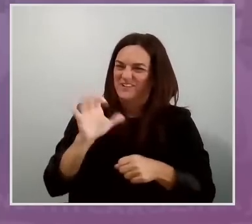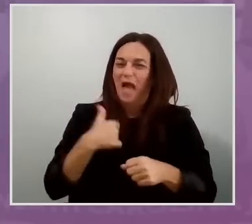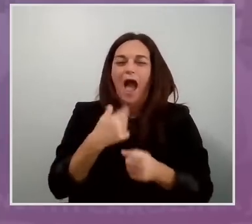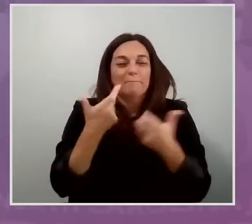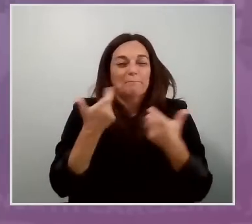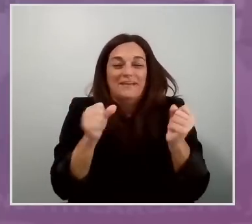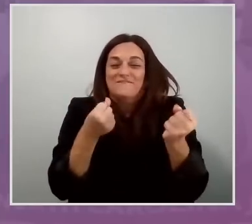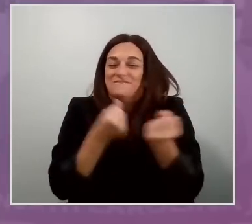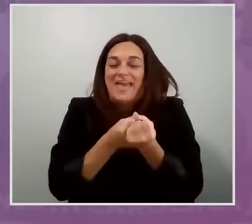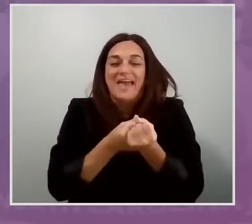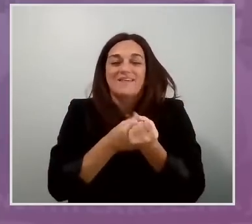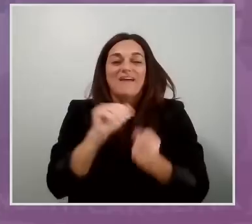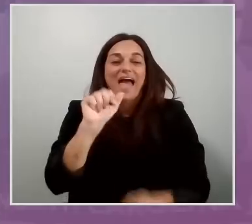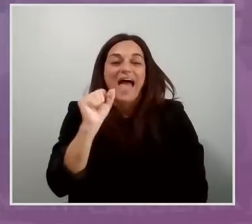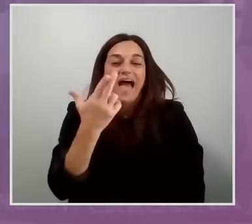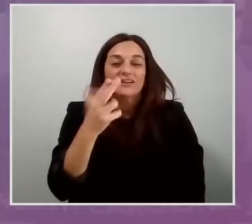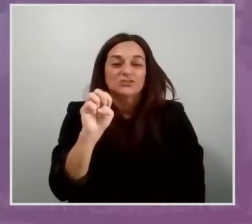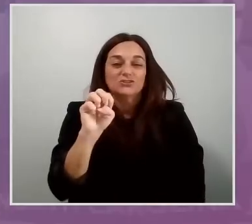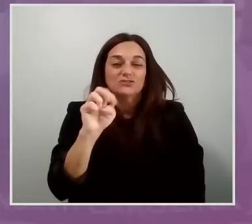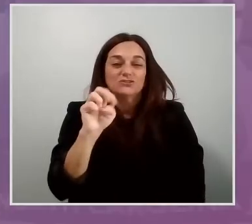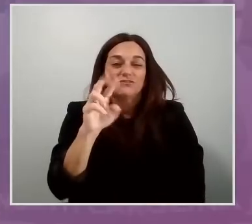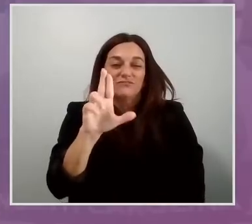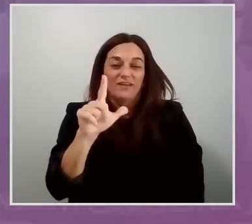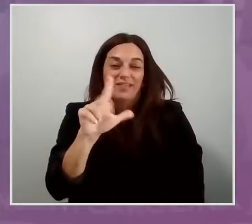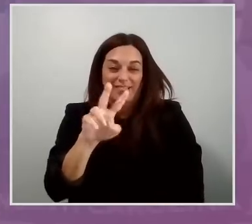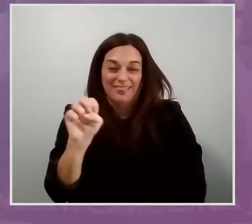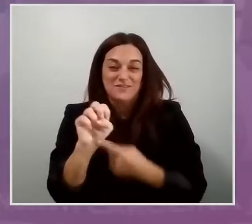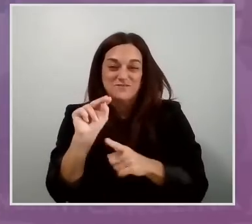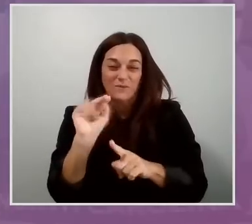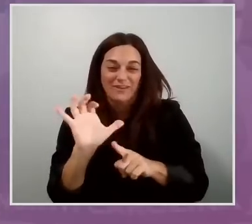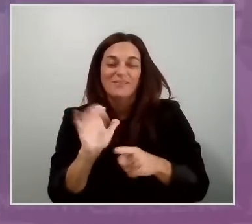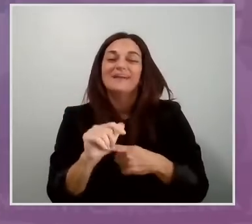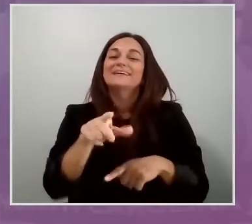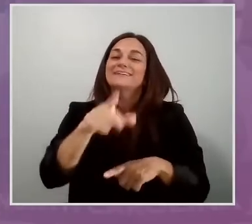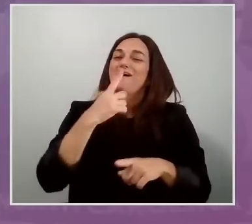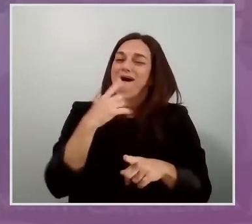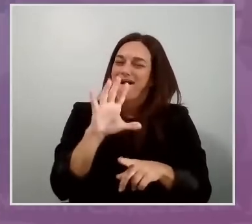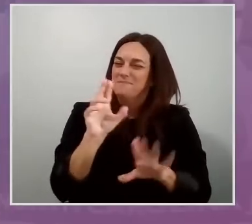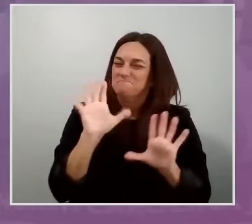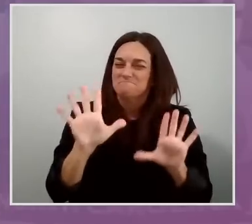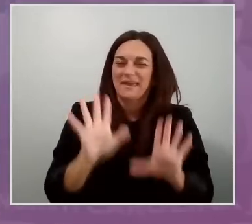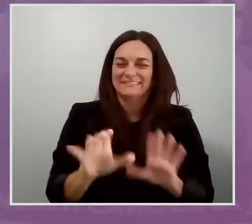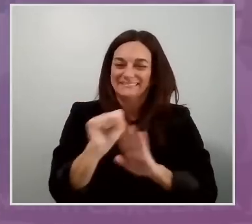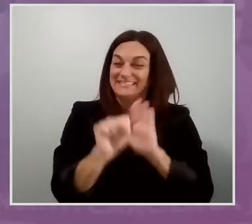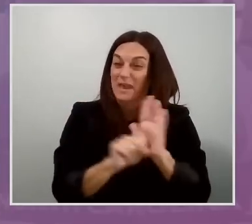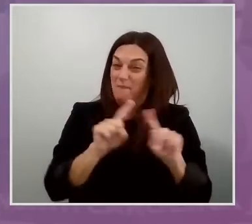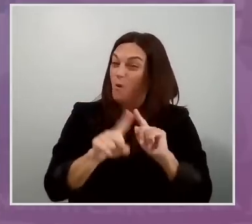LIVES IN ONE OF THE COOLEST CITIES, I THINK, IN NORTH CAROLINA.